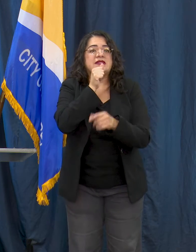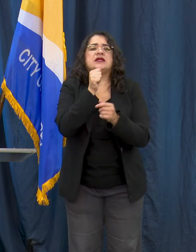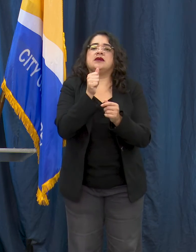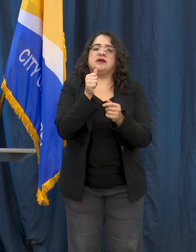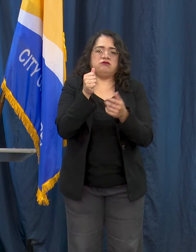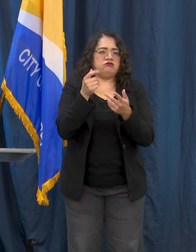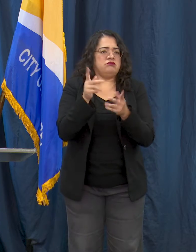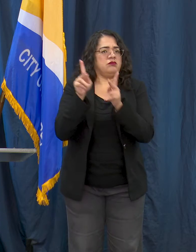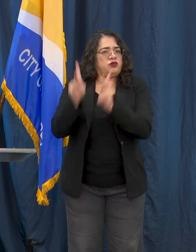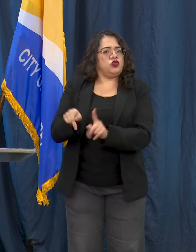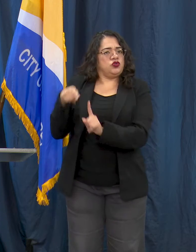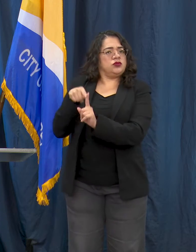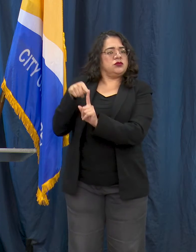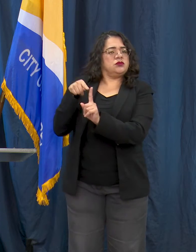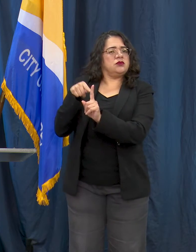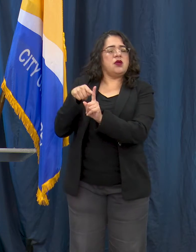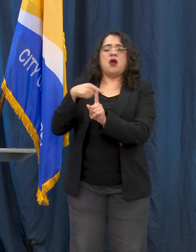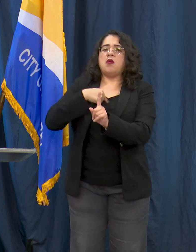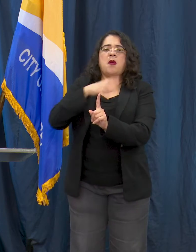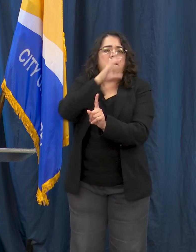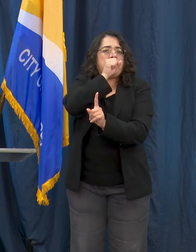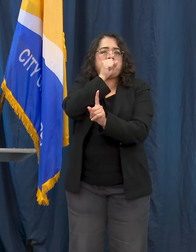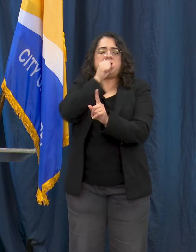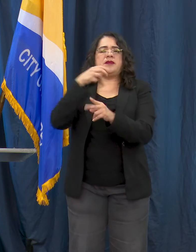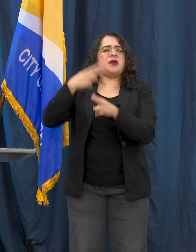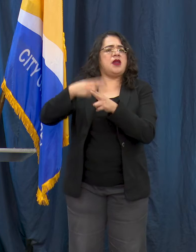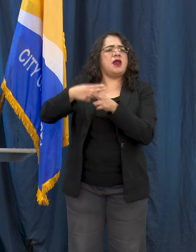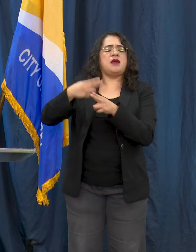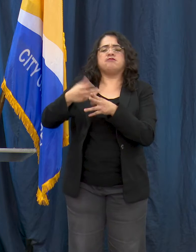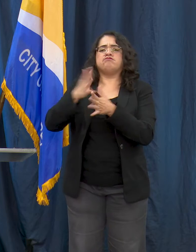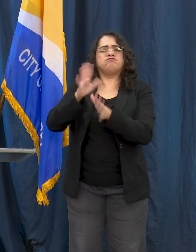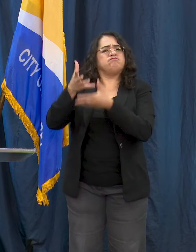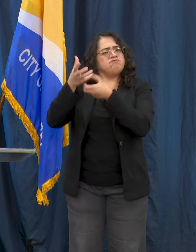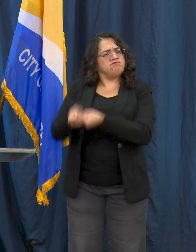of the patient that they were exposed to. Contact tracing is your way to impact